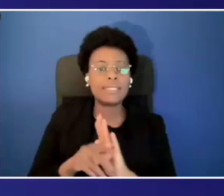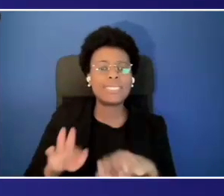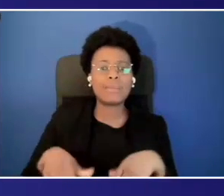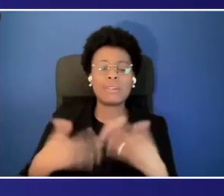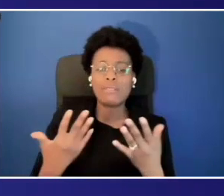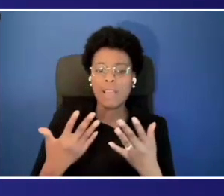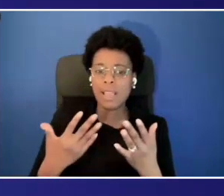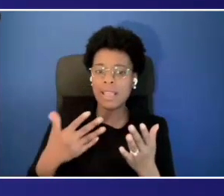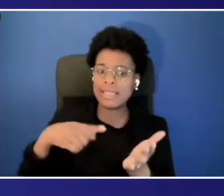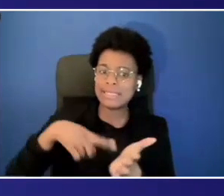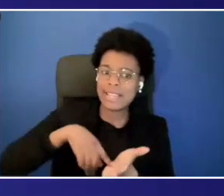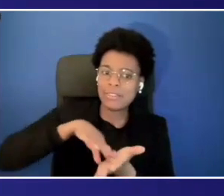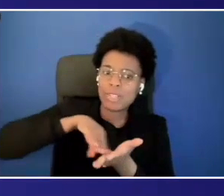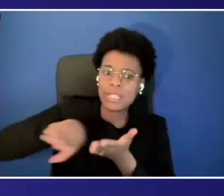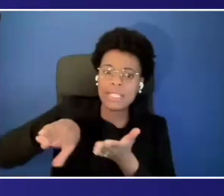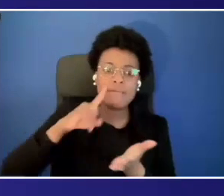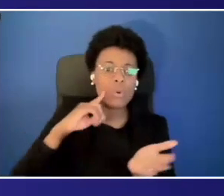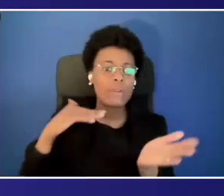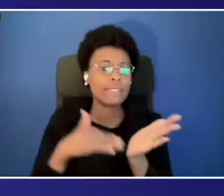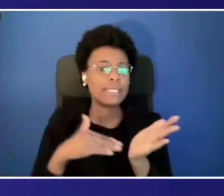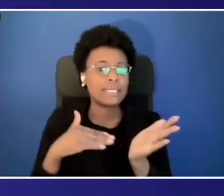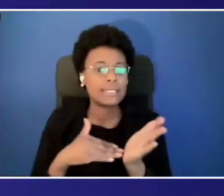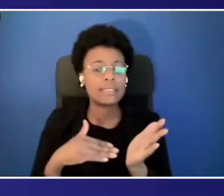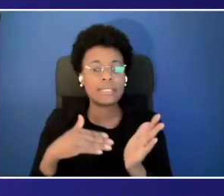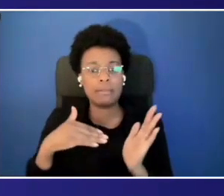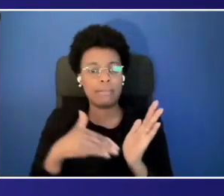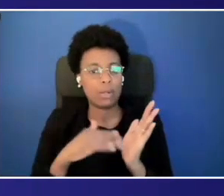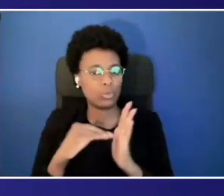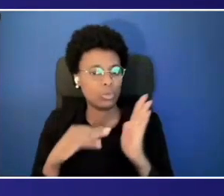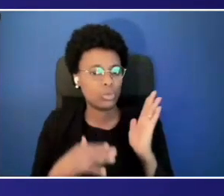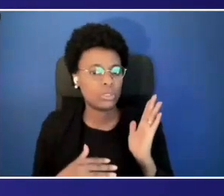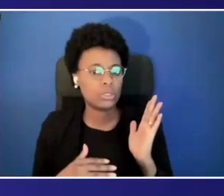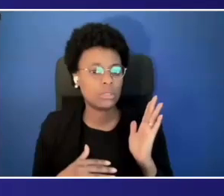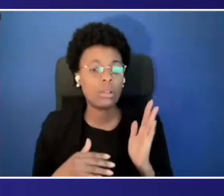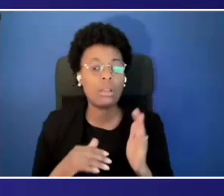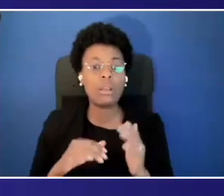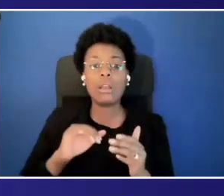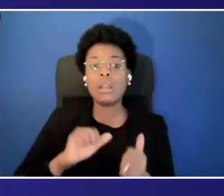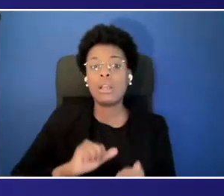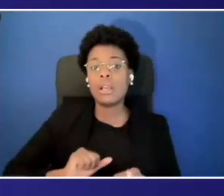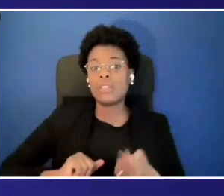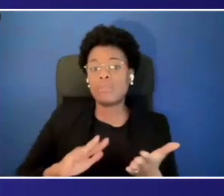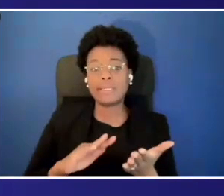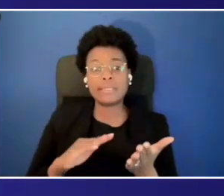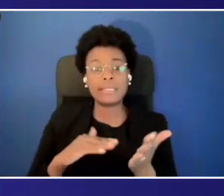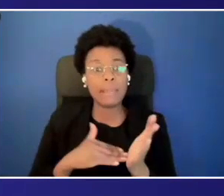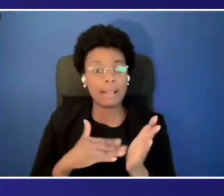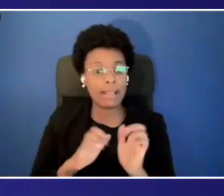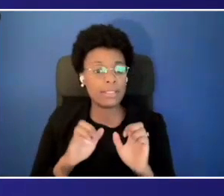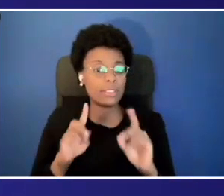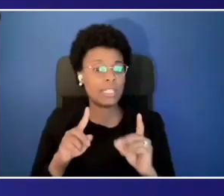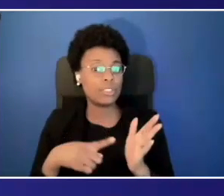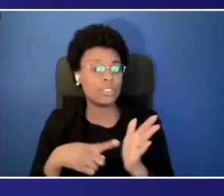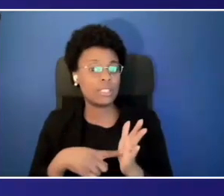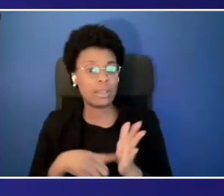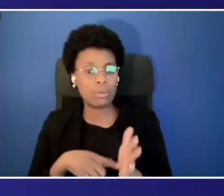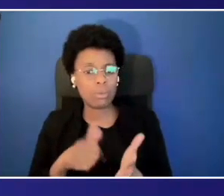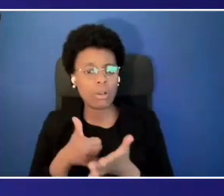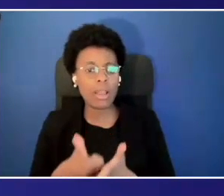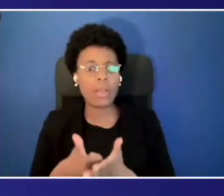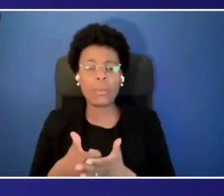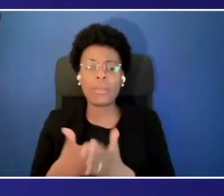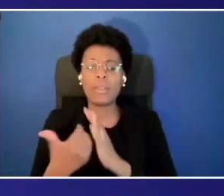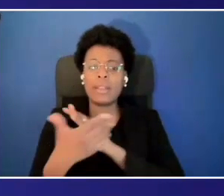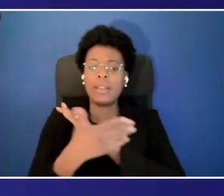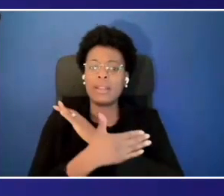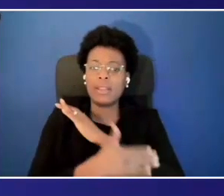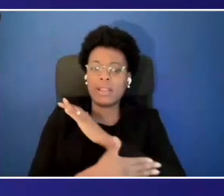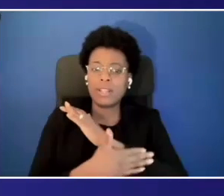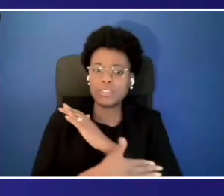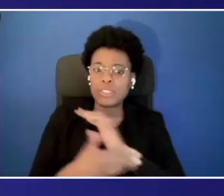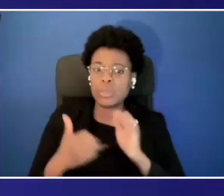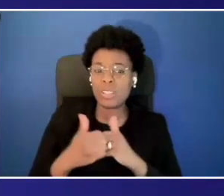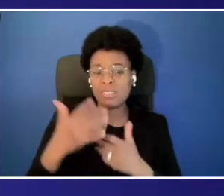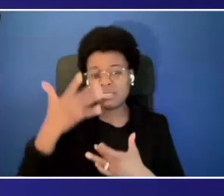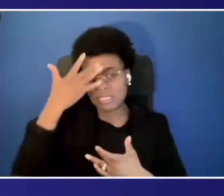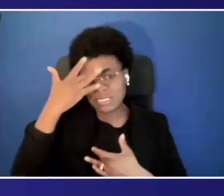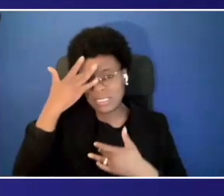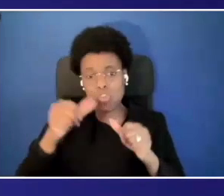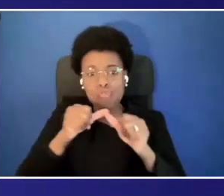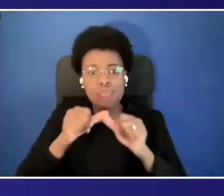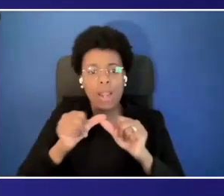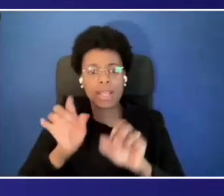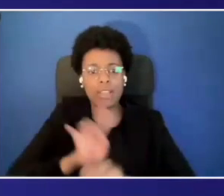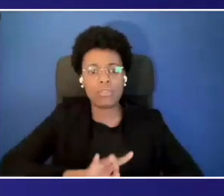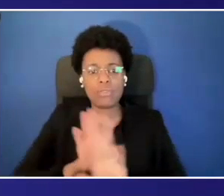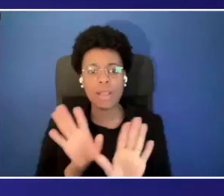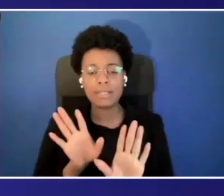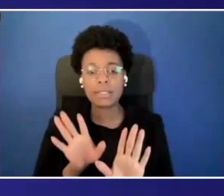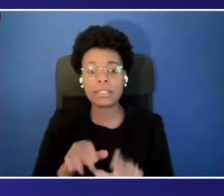Addressing medical education debt will help tackle our country's chronic disease crisis. Strengthen rural health and give patients and physicians alike the autonomy to choose the path that best serves their community.